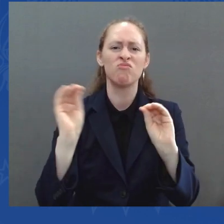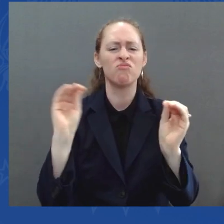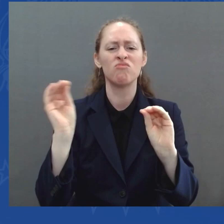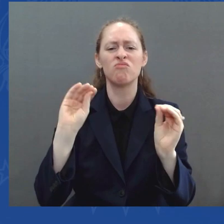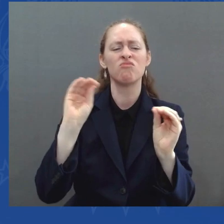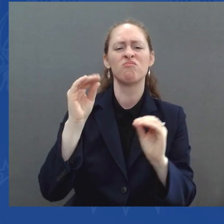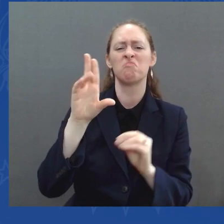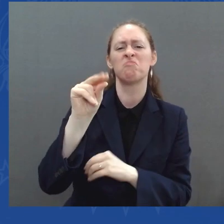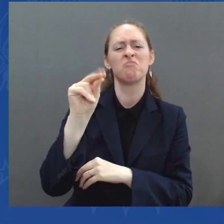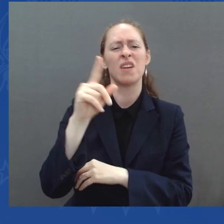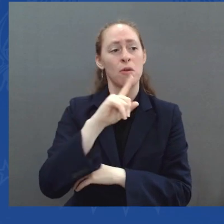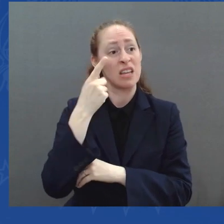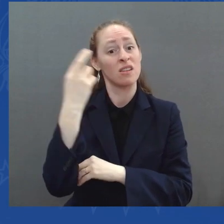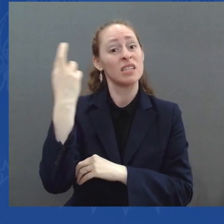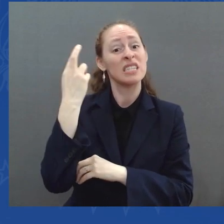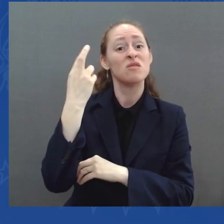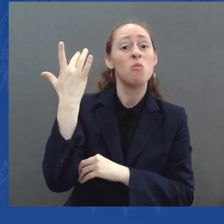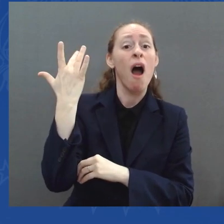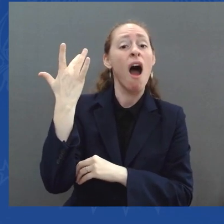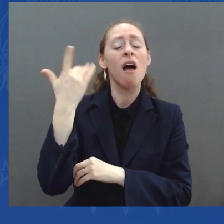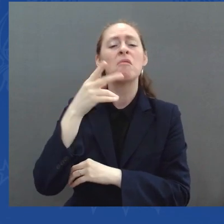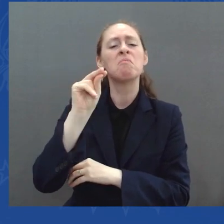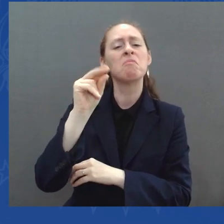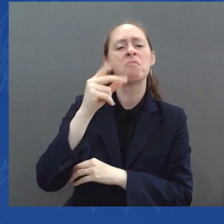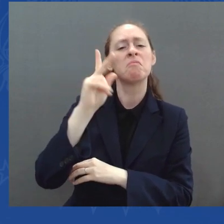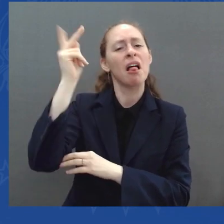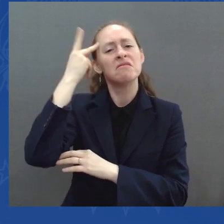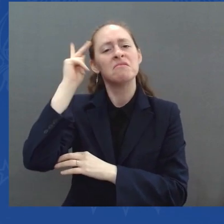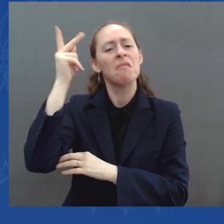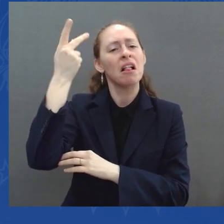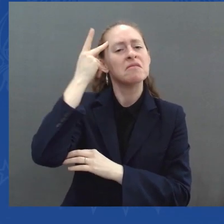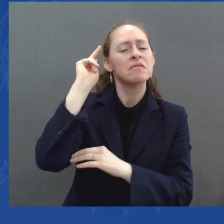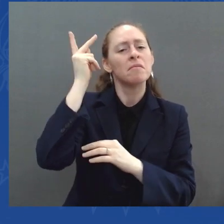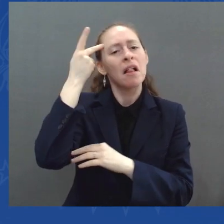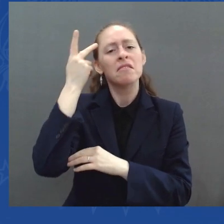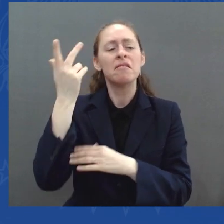are locked out of coverage, and that comes at a cost.